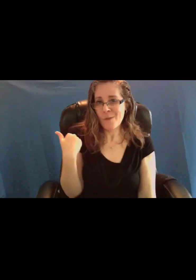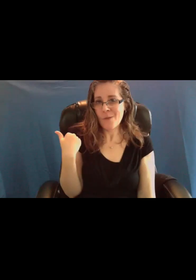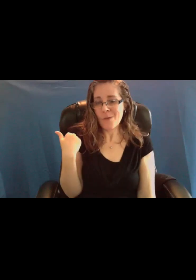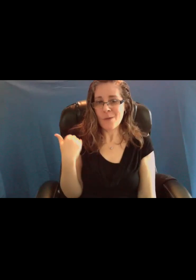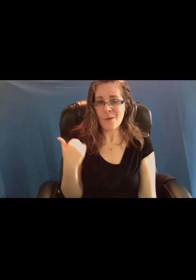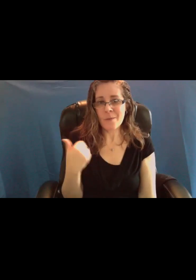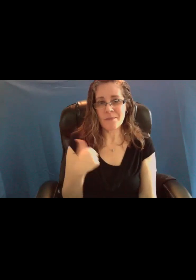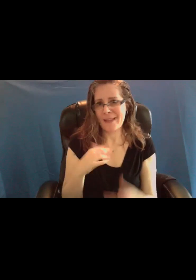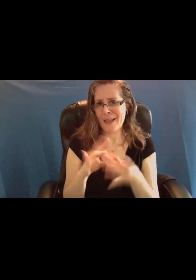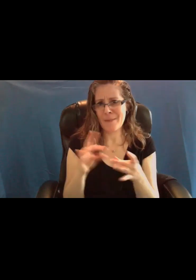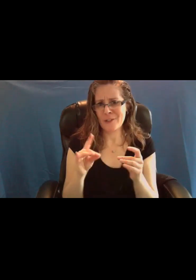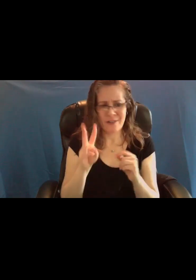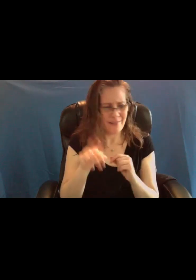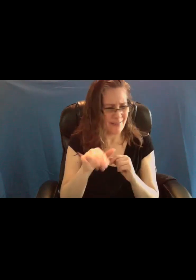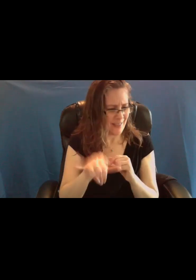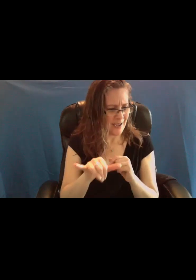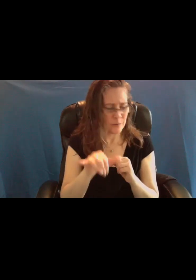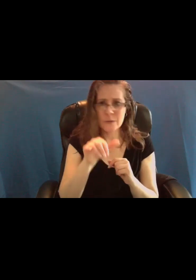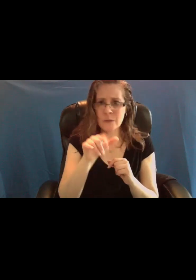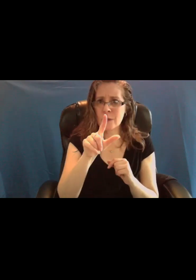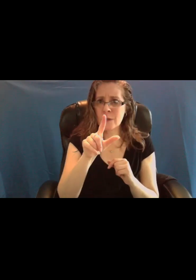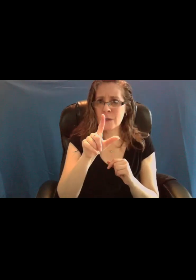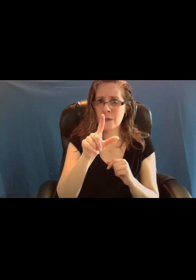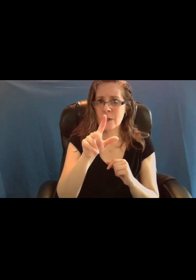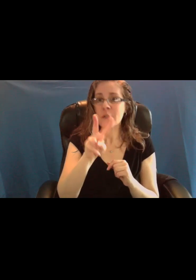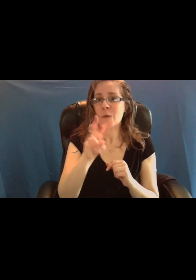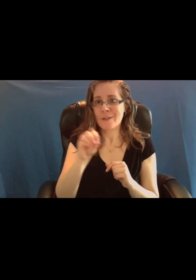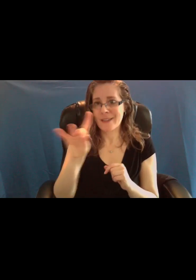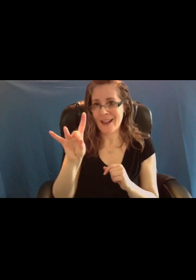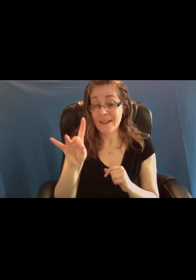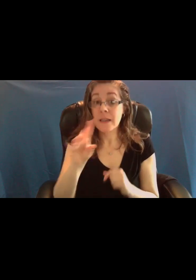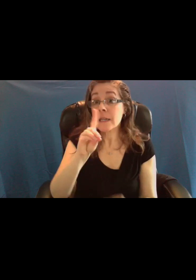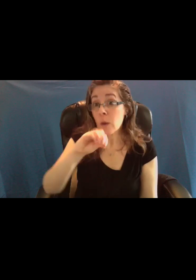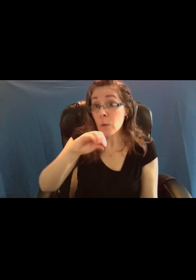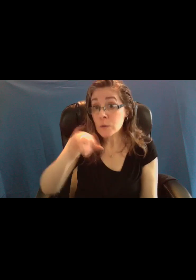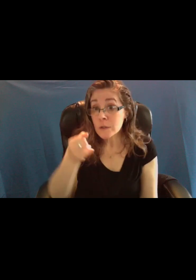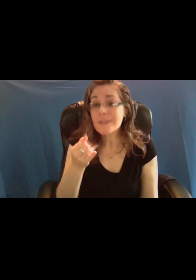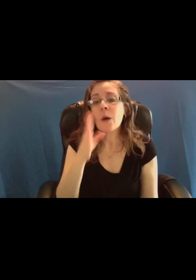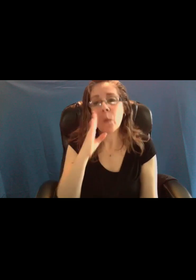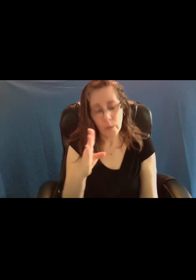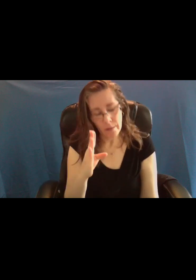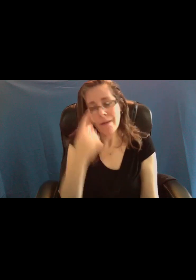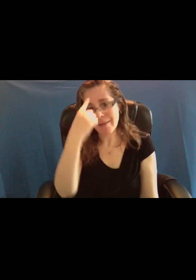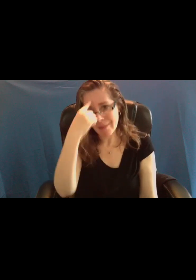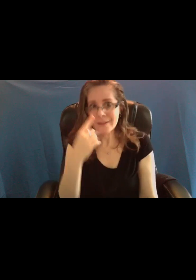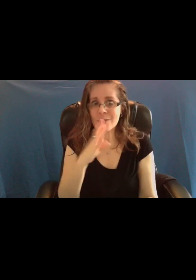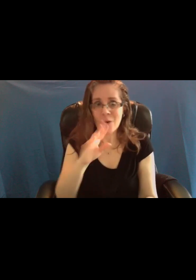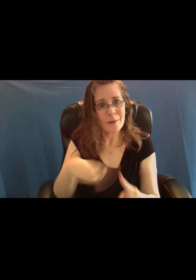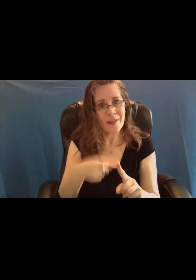came about in 2008. Our guess is, the Department of Justice will likely point to this new standard for future settlement agreements.